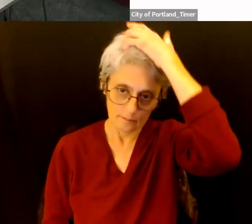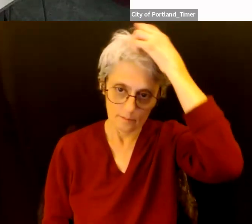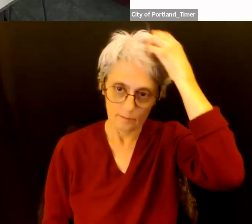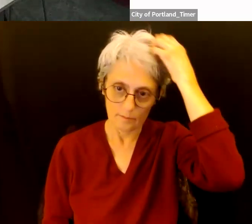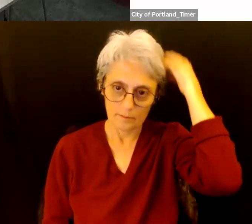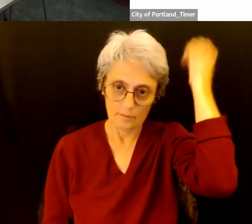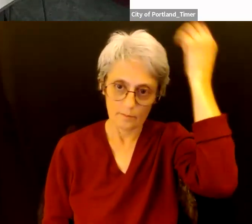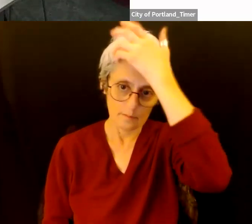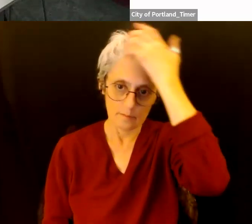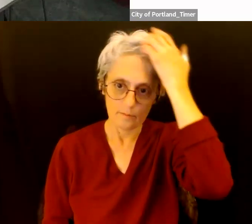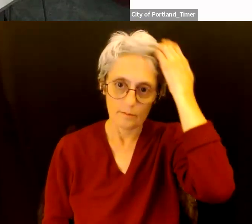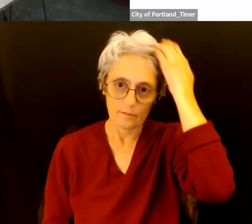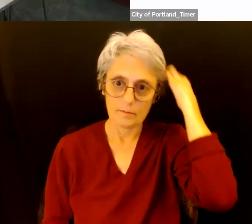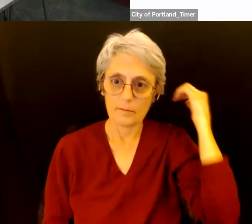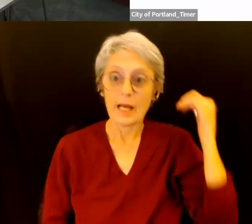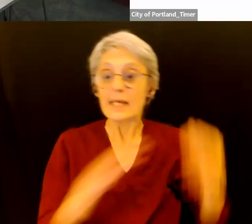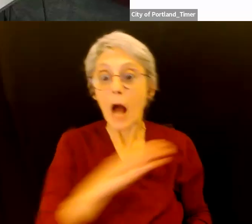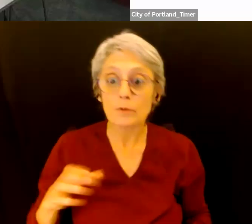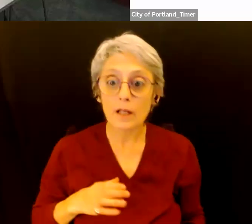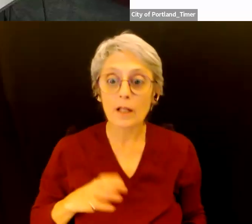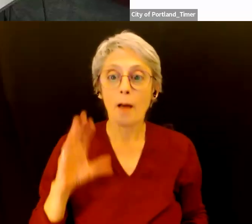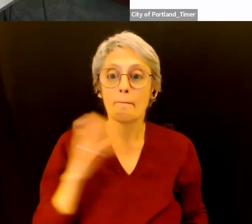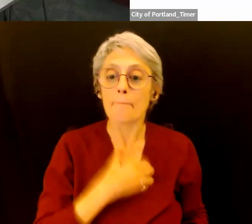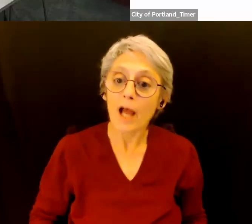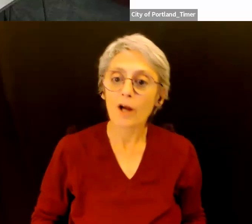Council, Mayor, my asks are the same as many in this city.